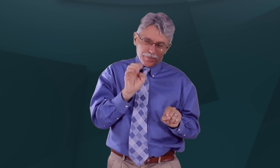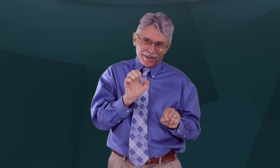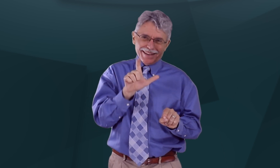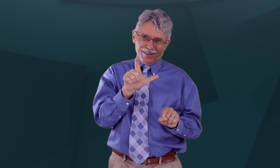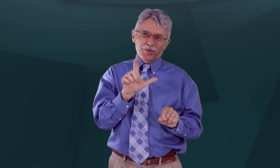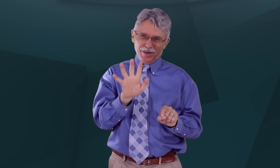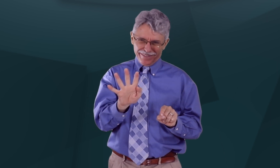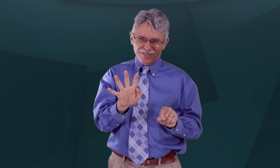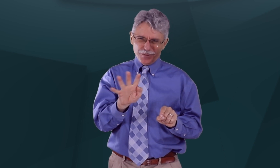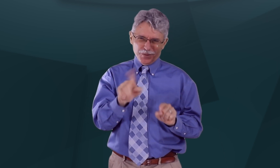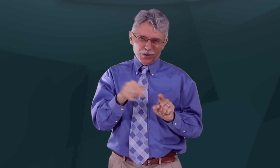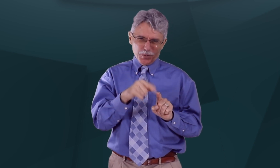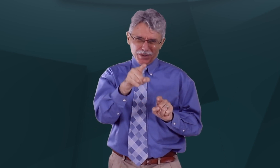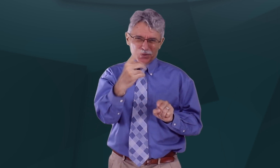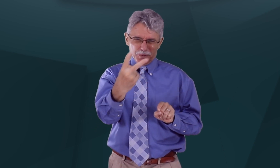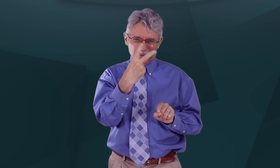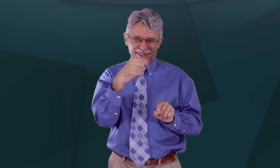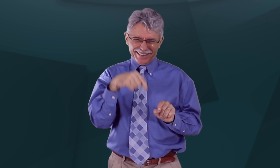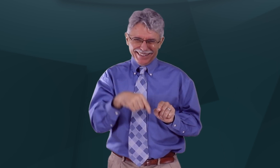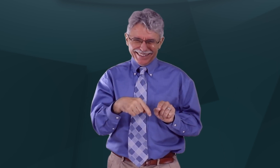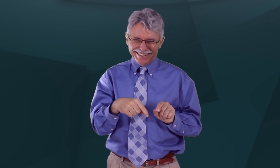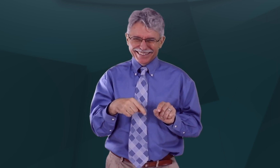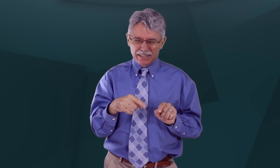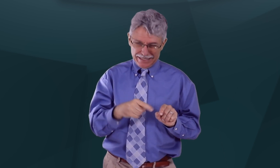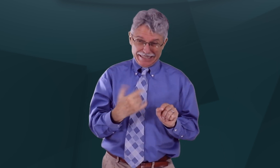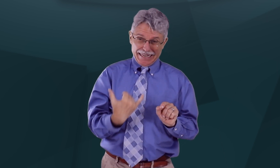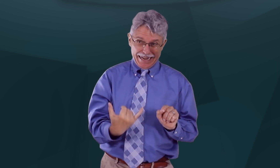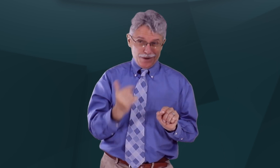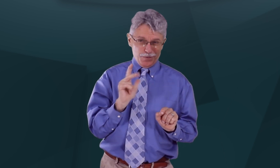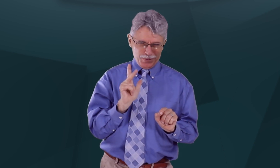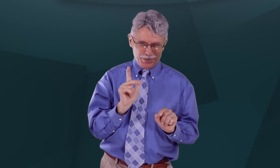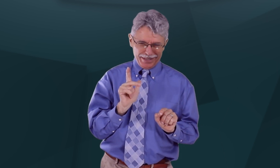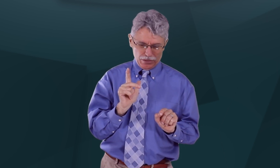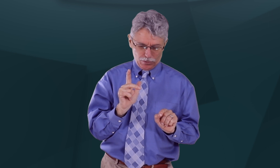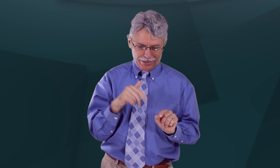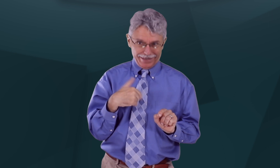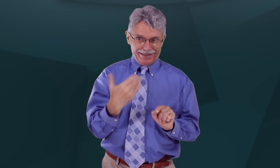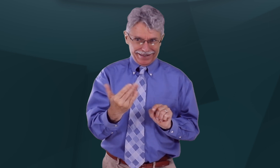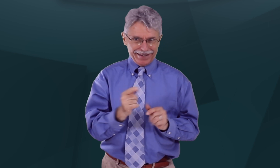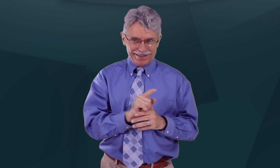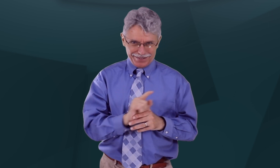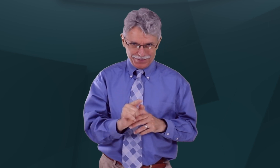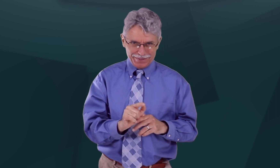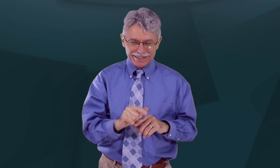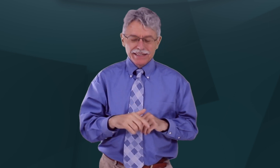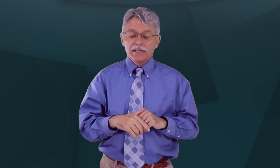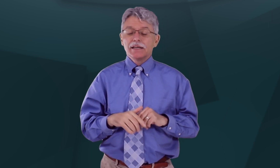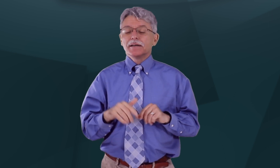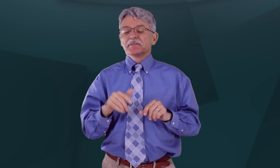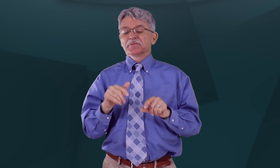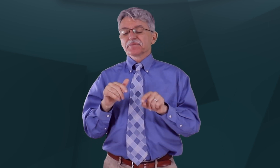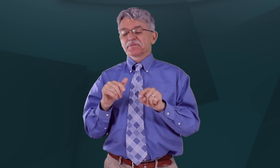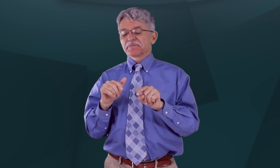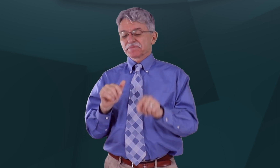and he will be 24 when you watch this. He's just 23 right now, but 24 next week.